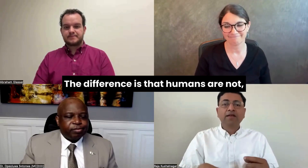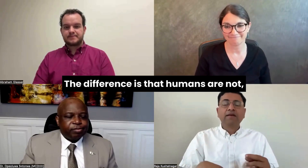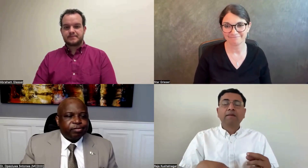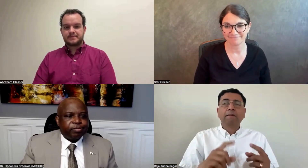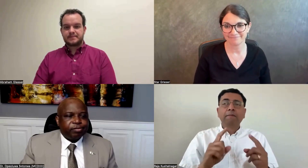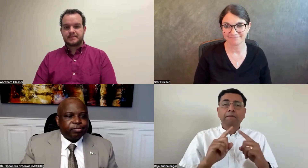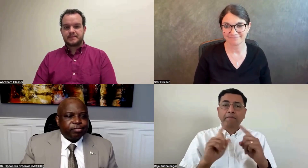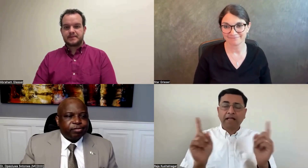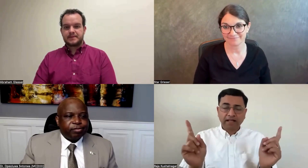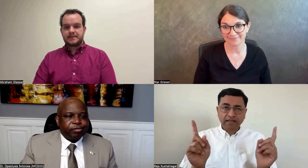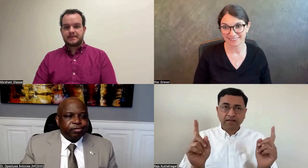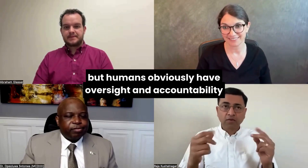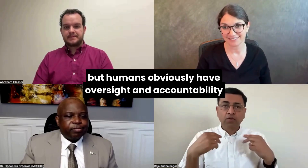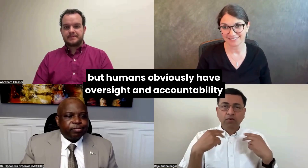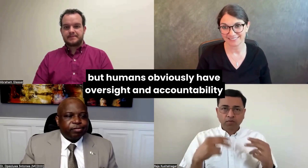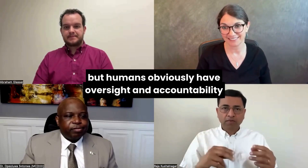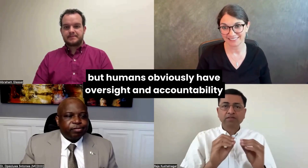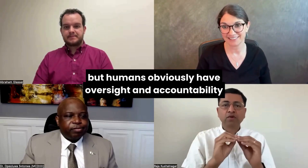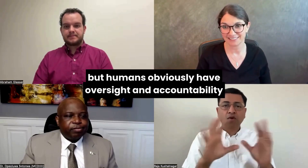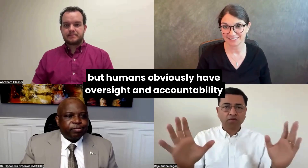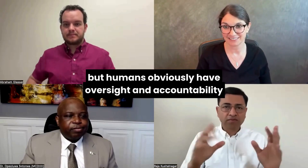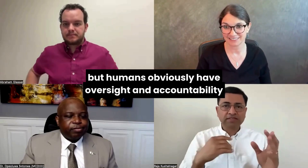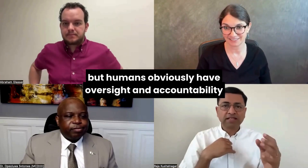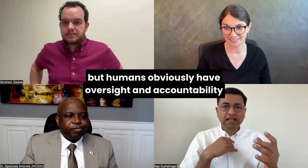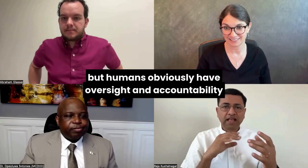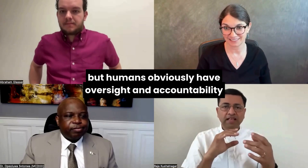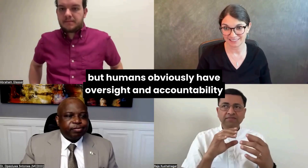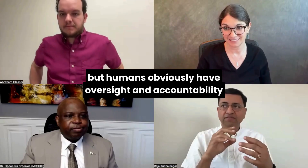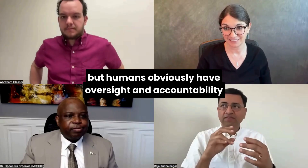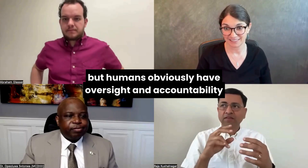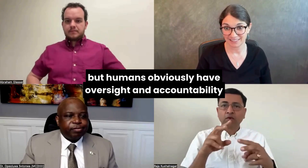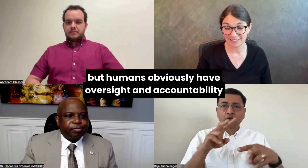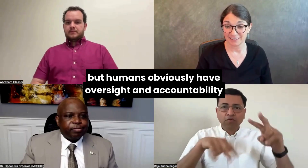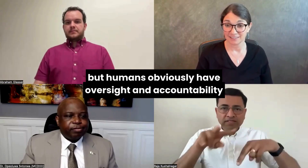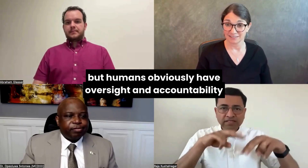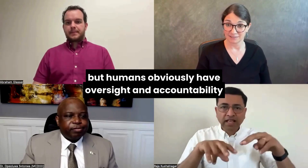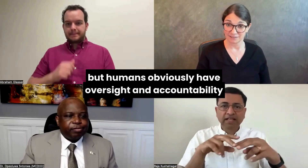but humans obviously have oversight and accountability